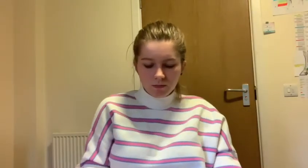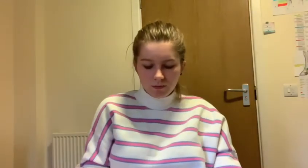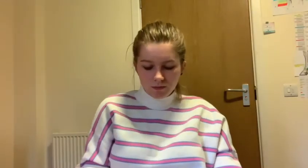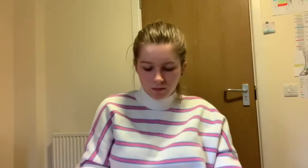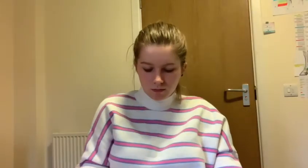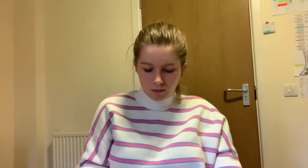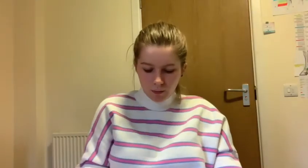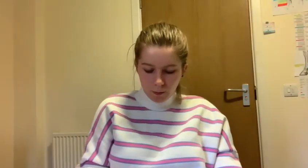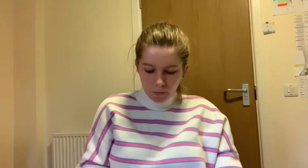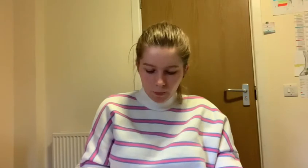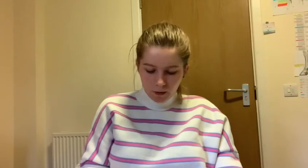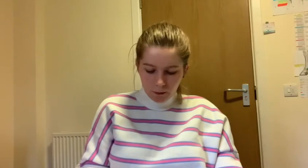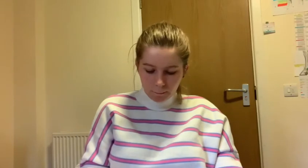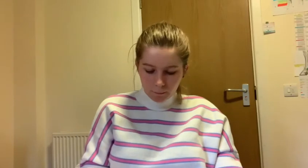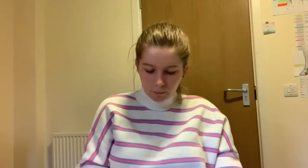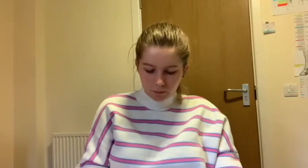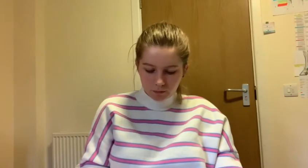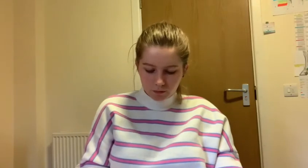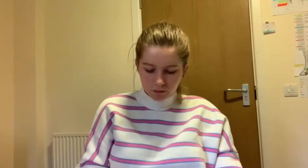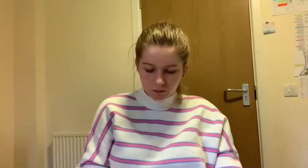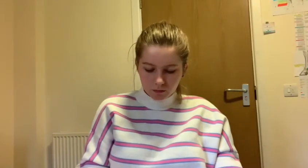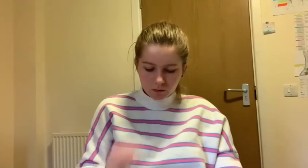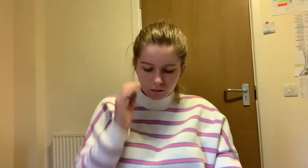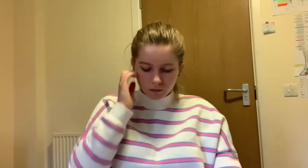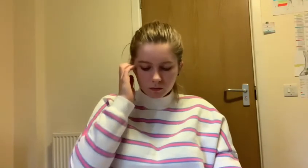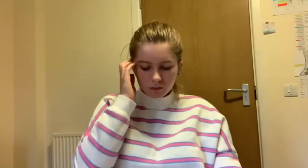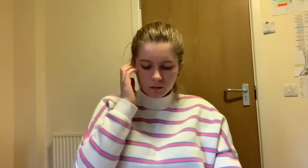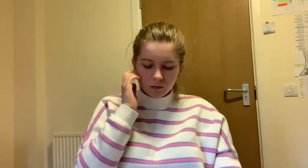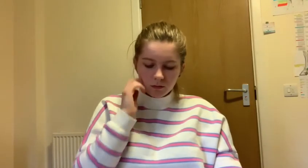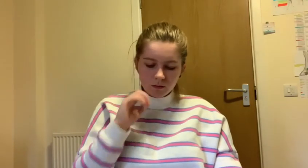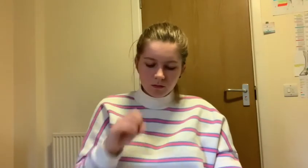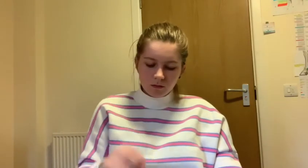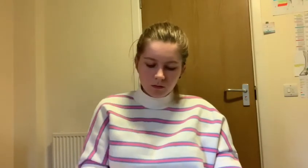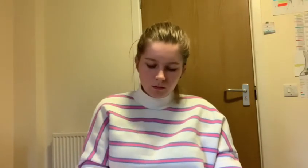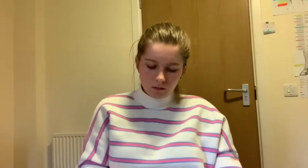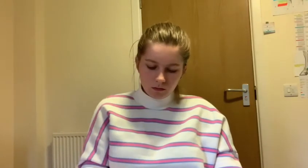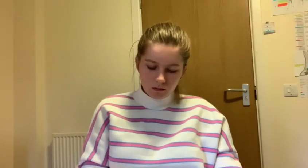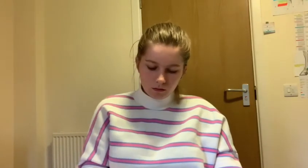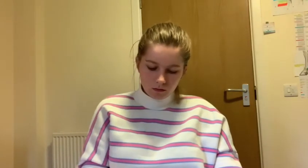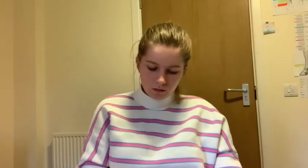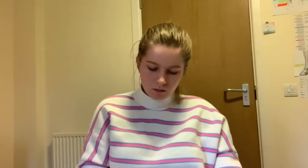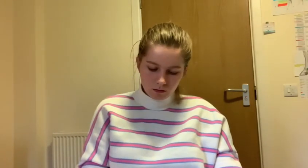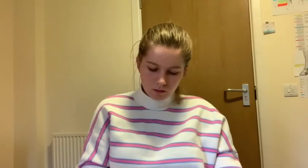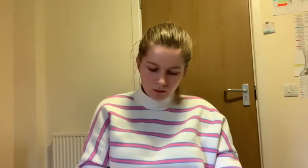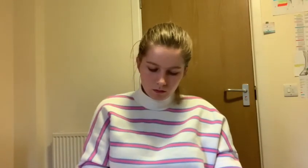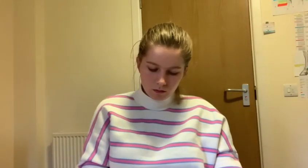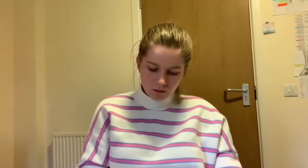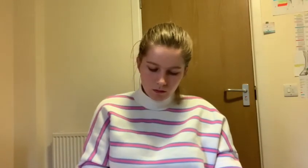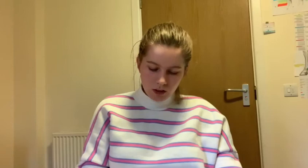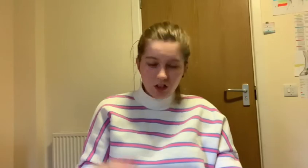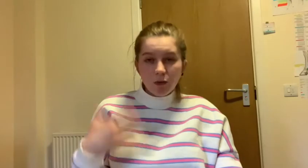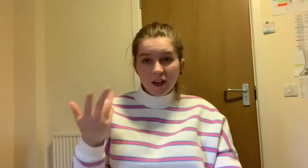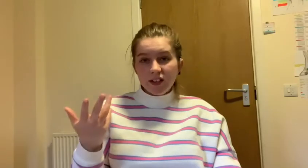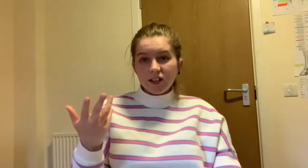*Music in the background* It repeats.